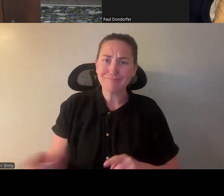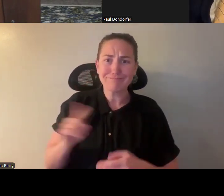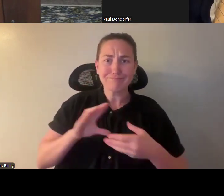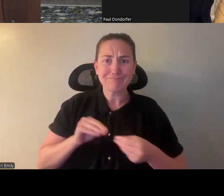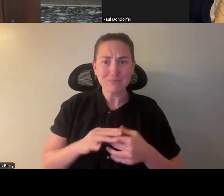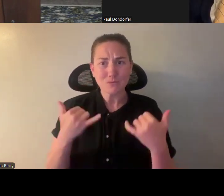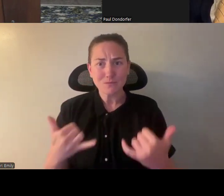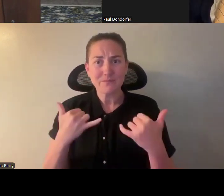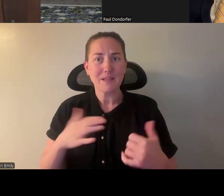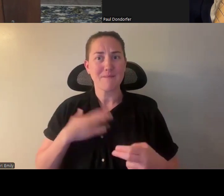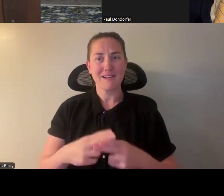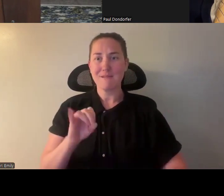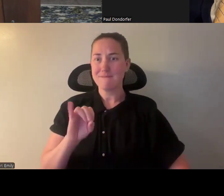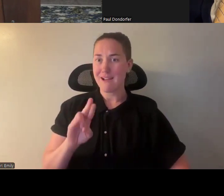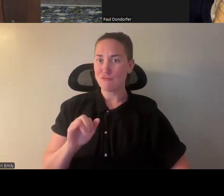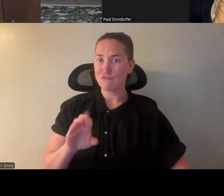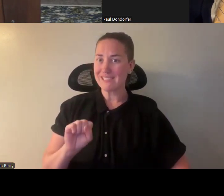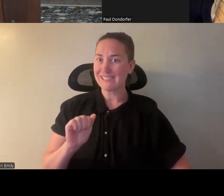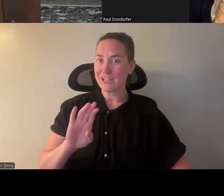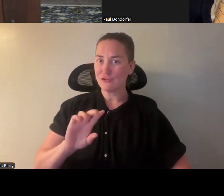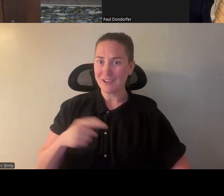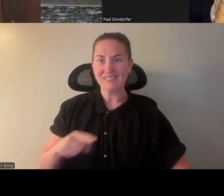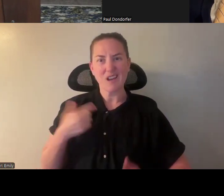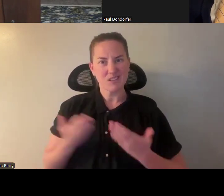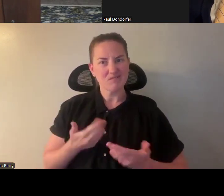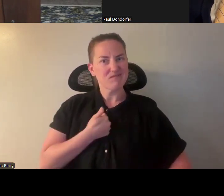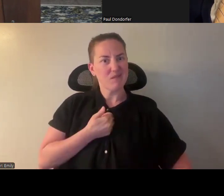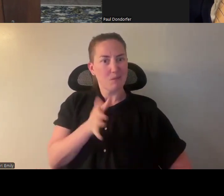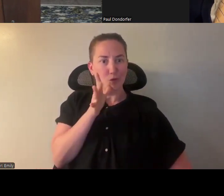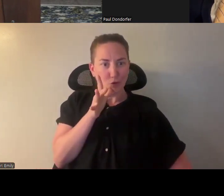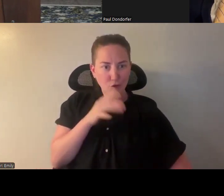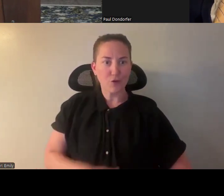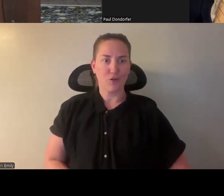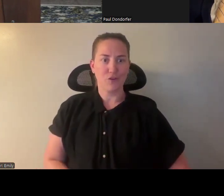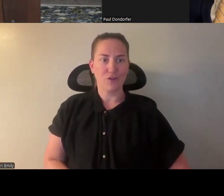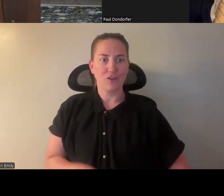My name is Irene Sanchez and I'm here as a mother voter resident of Moro County and on behalf of the